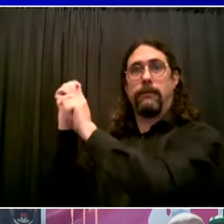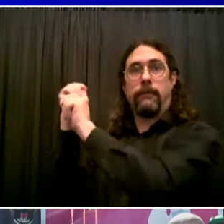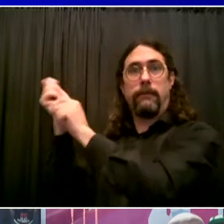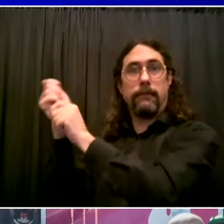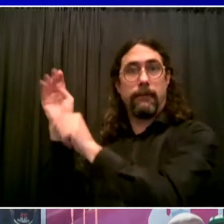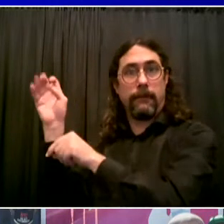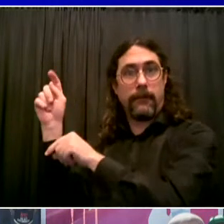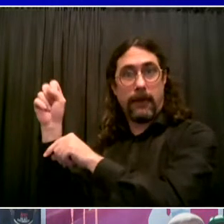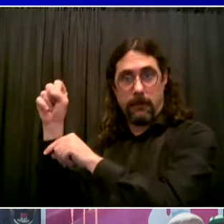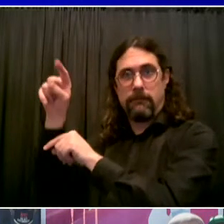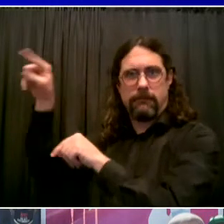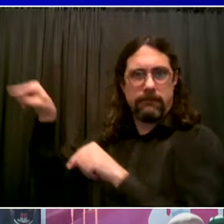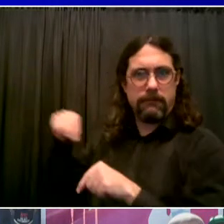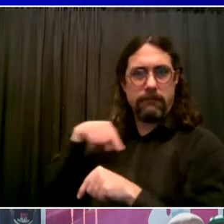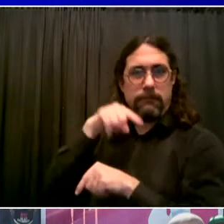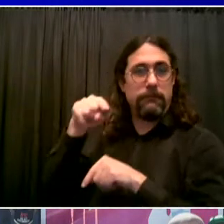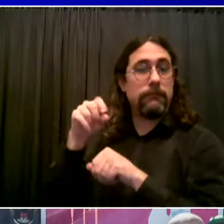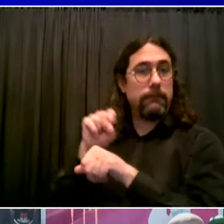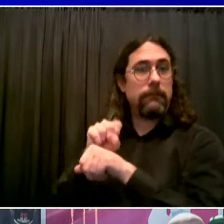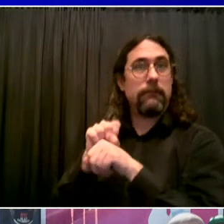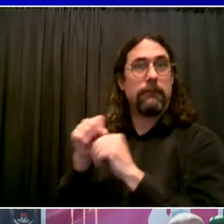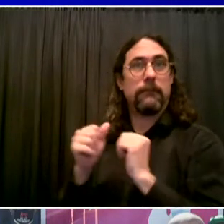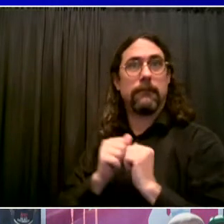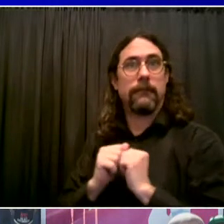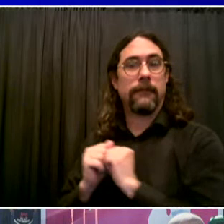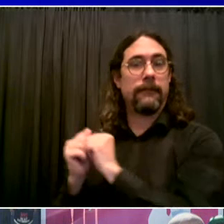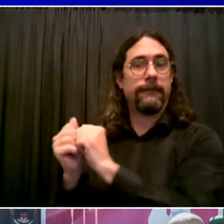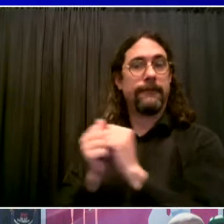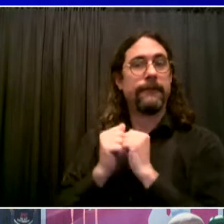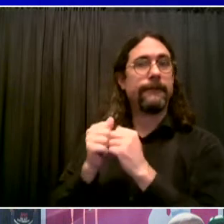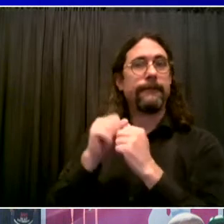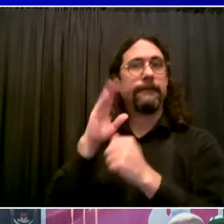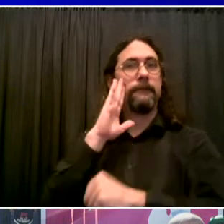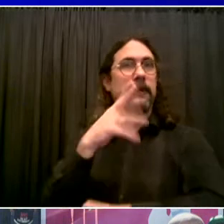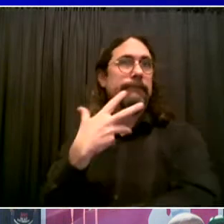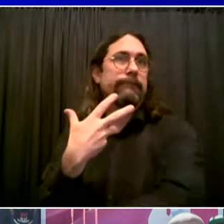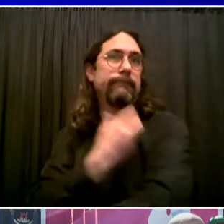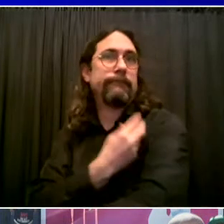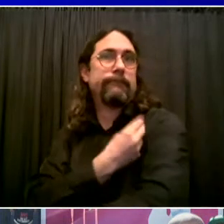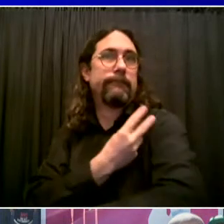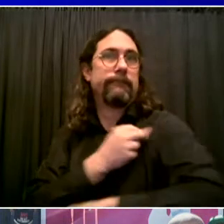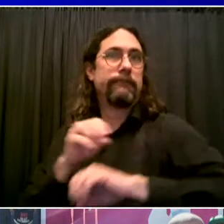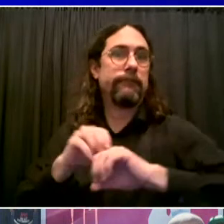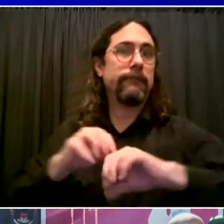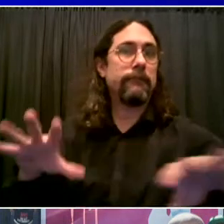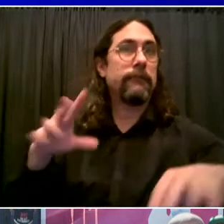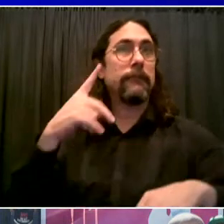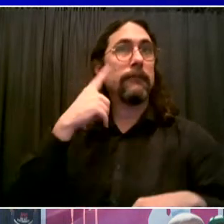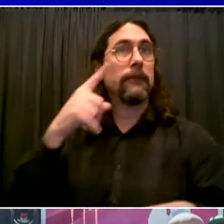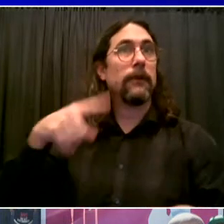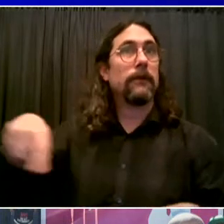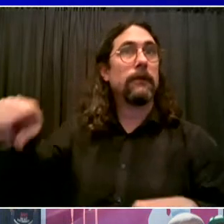WORKERS, THOSE WHO SERVE US, MAKE SURE THEY ARE VACCINATED